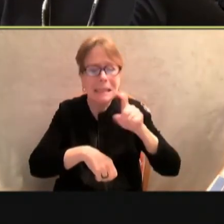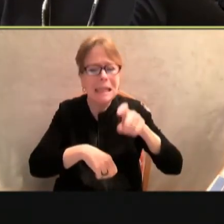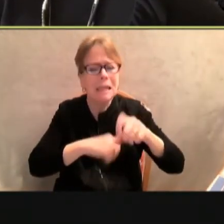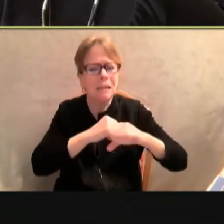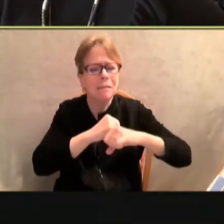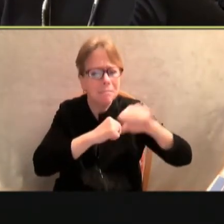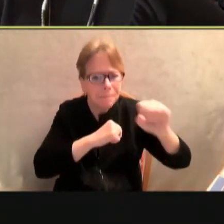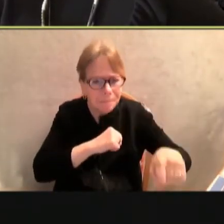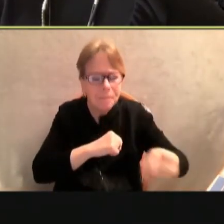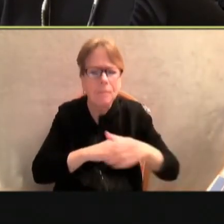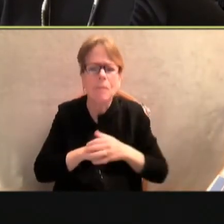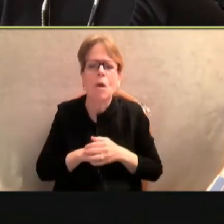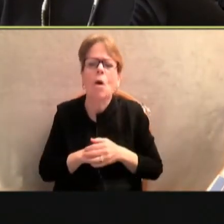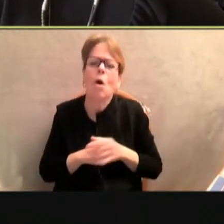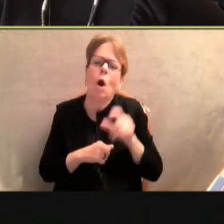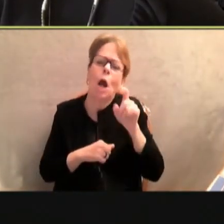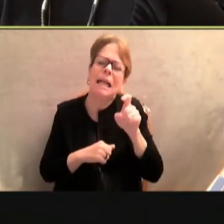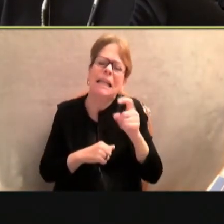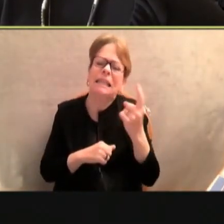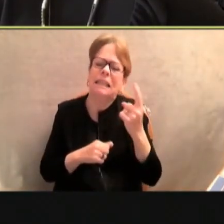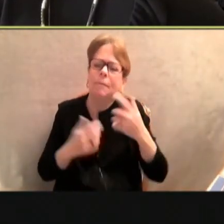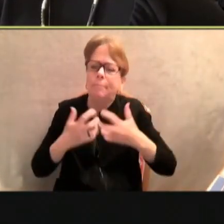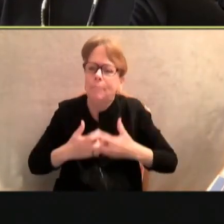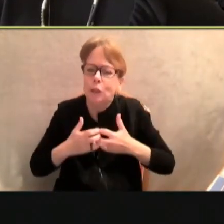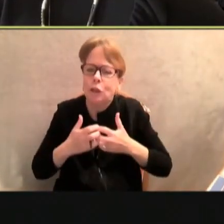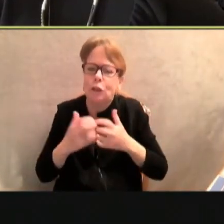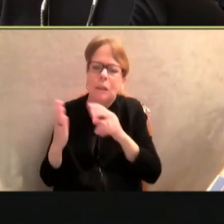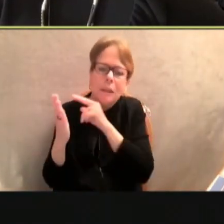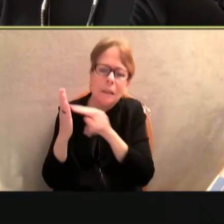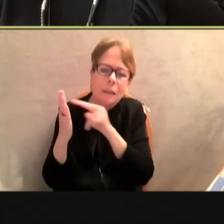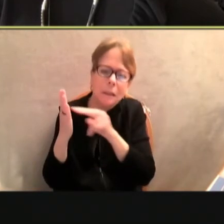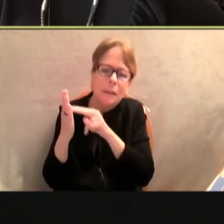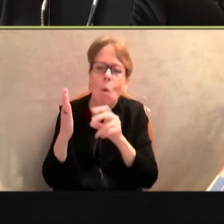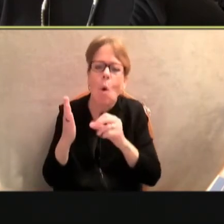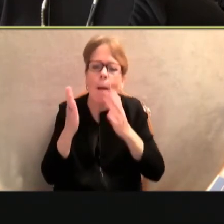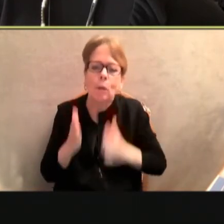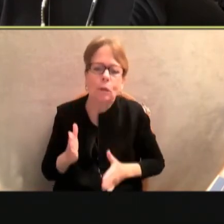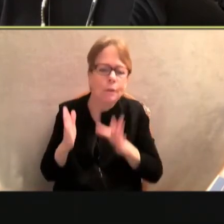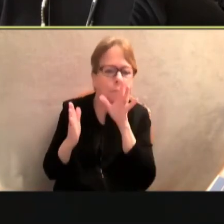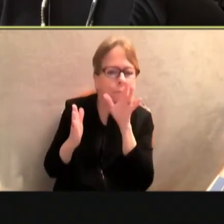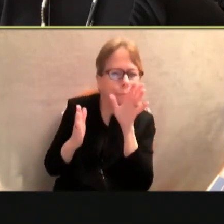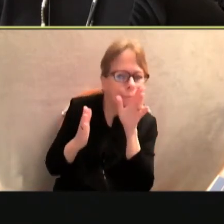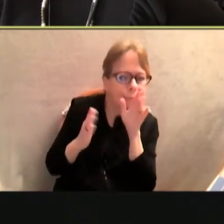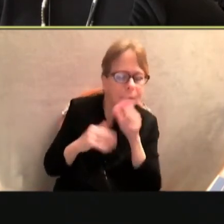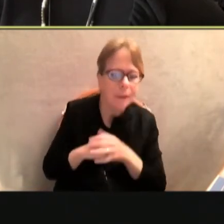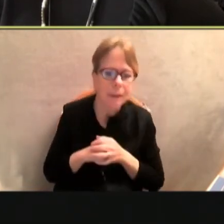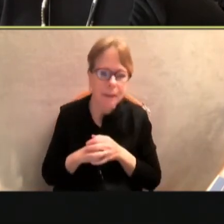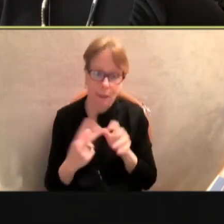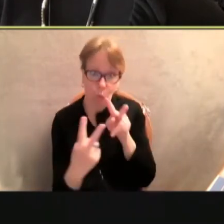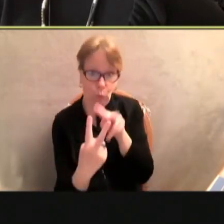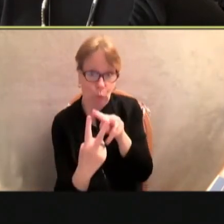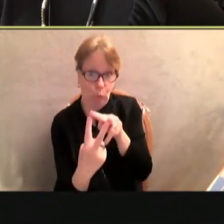you're just providing extended time you're not accommodating them. If the person needs